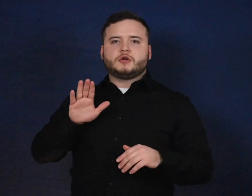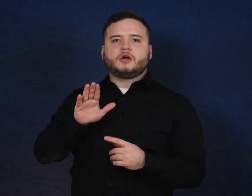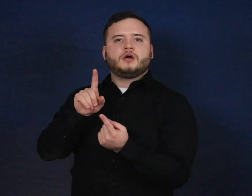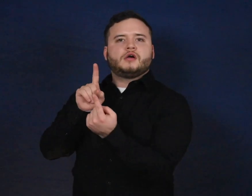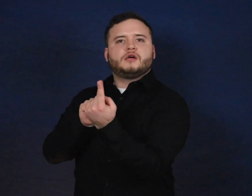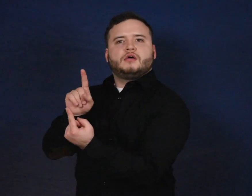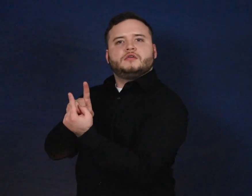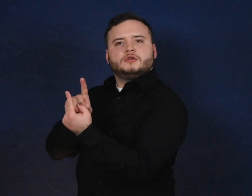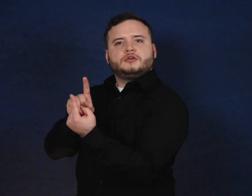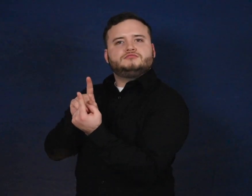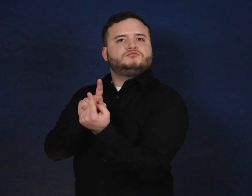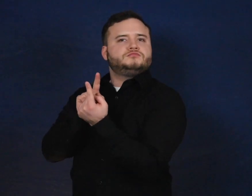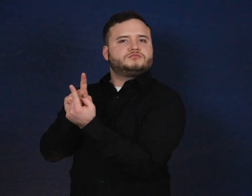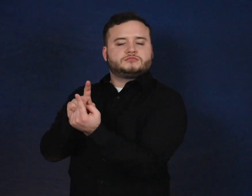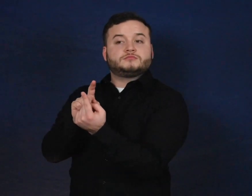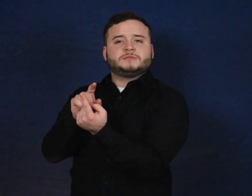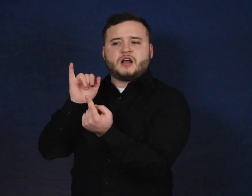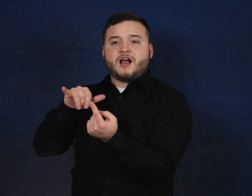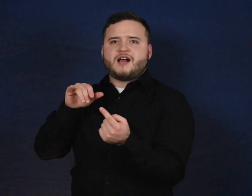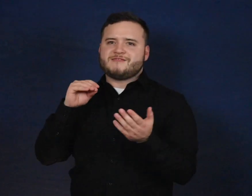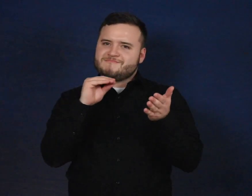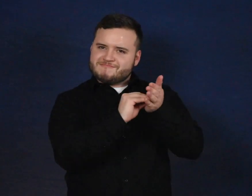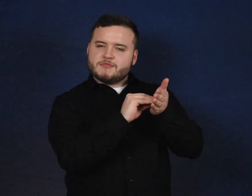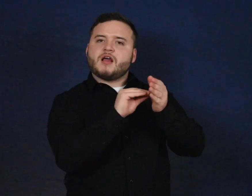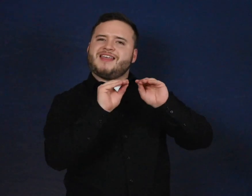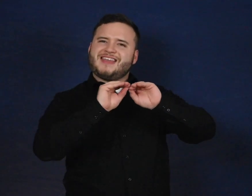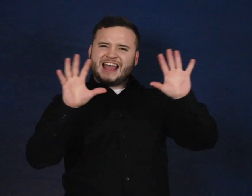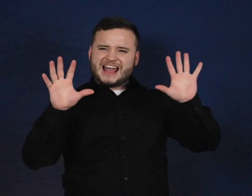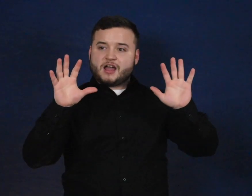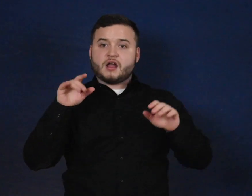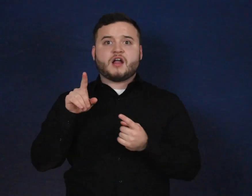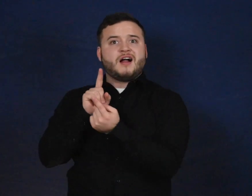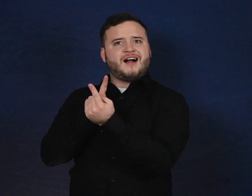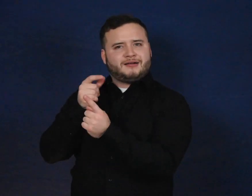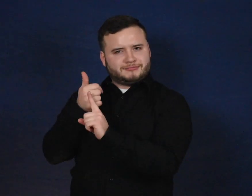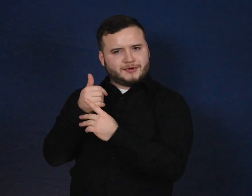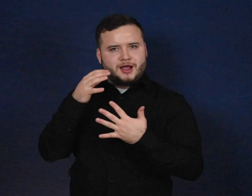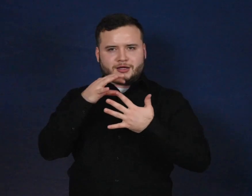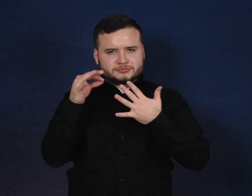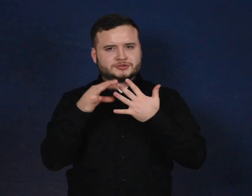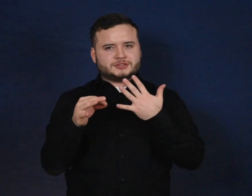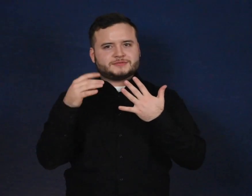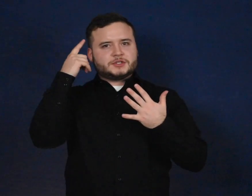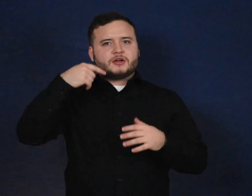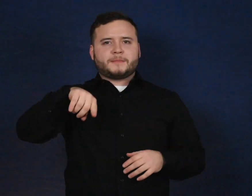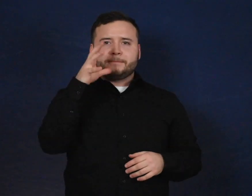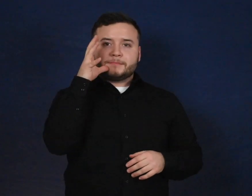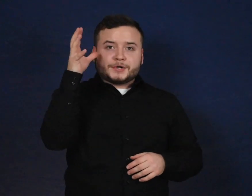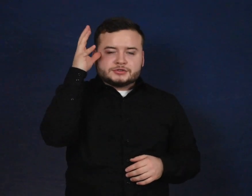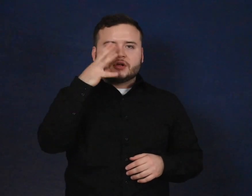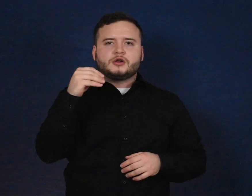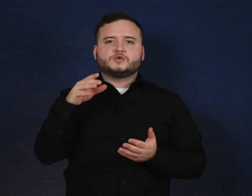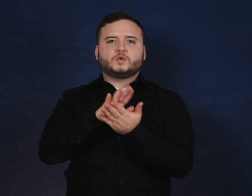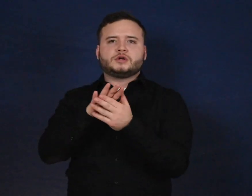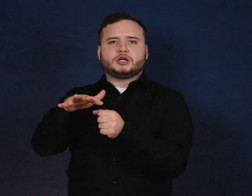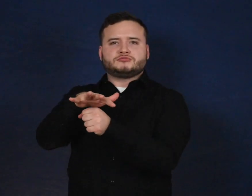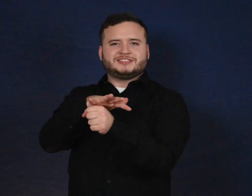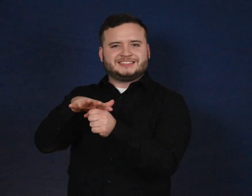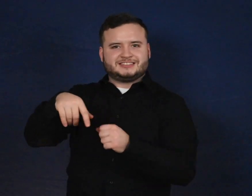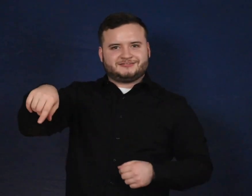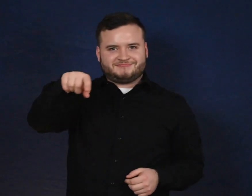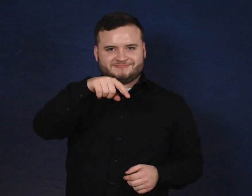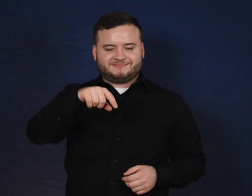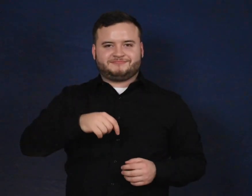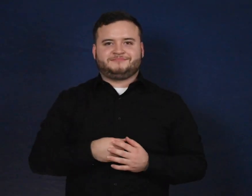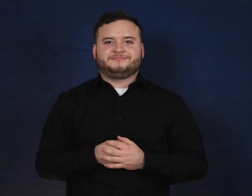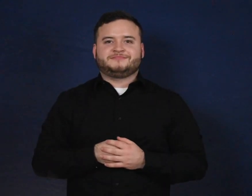children so it is clear that they are an option to parents and to districts.